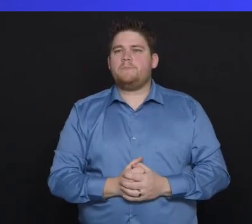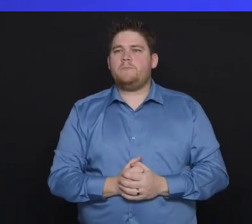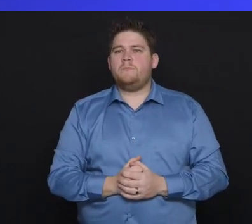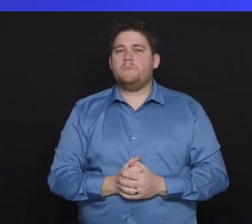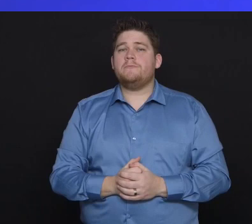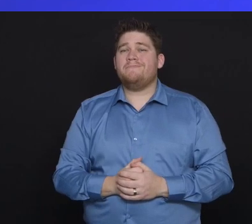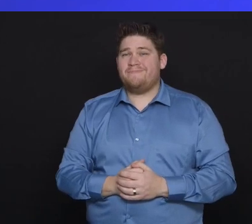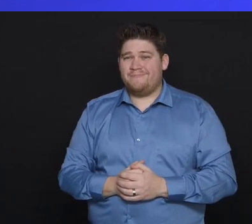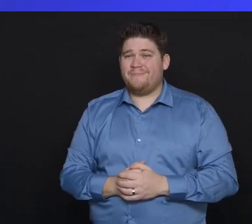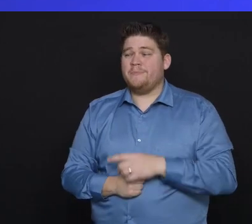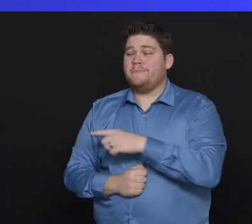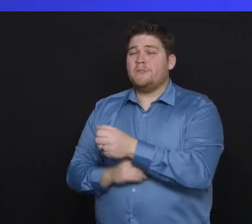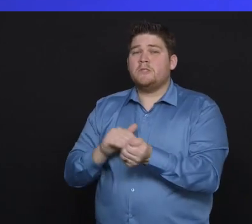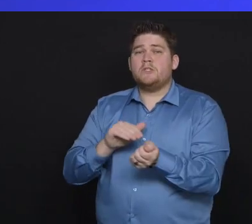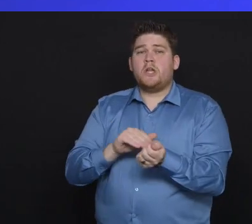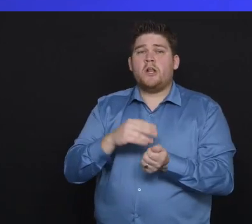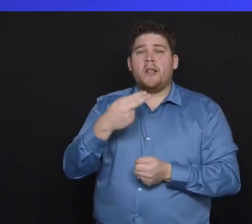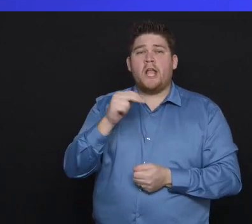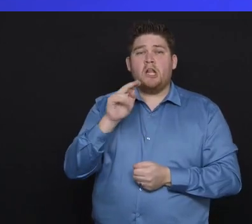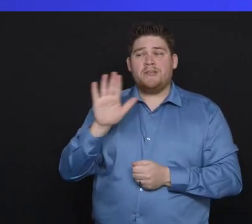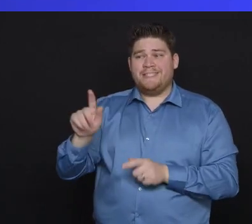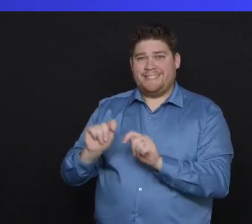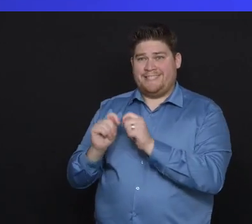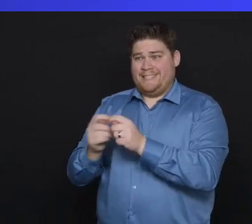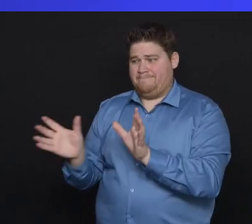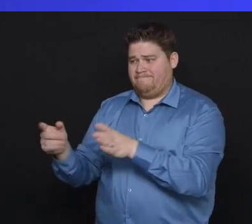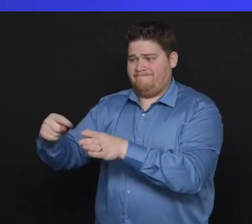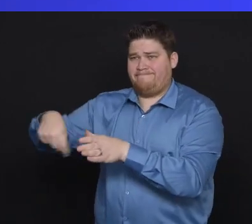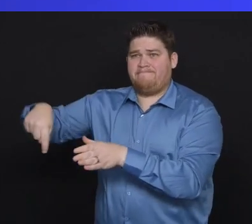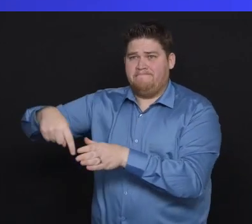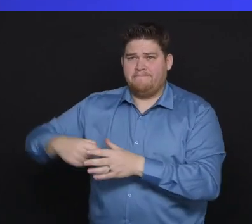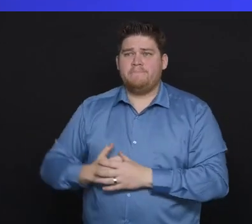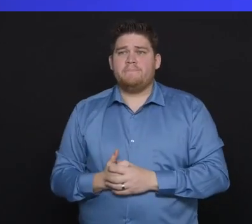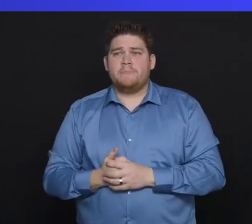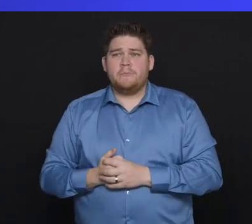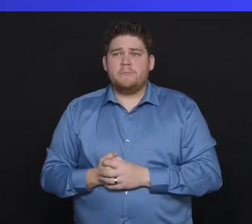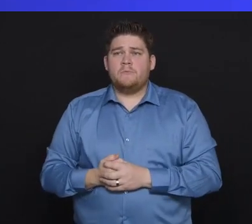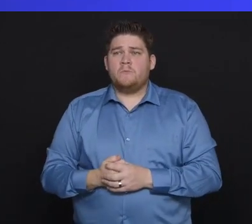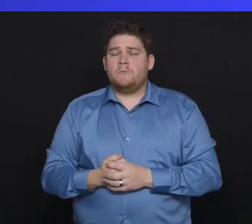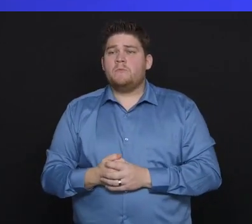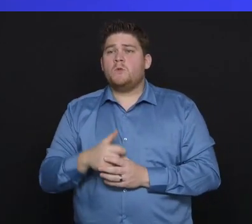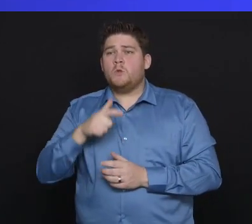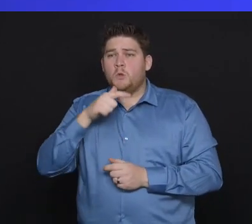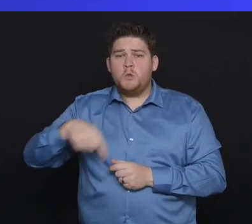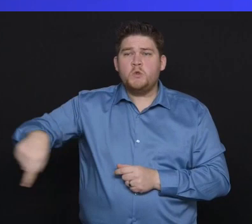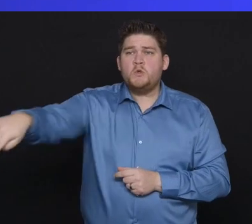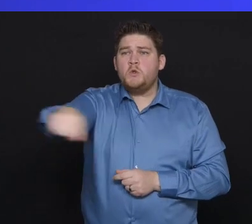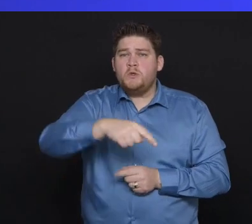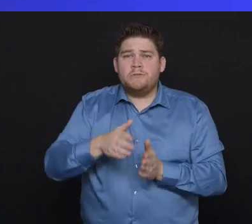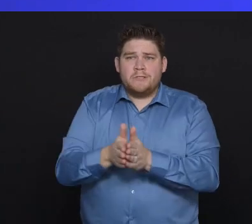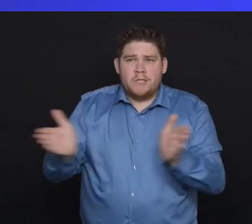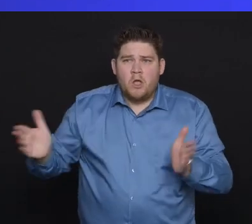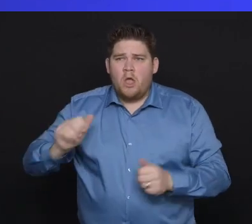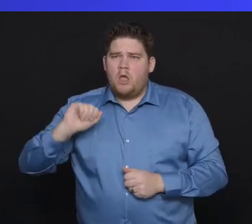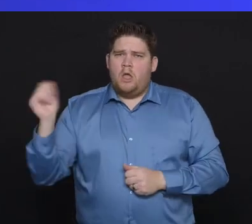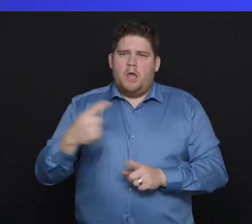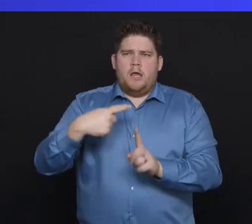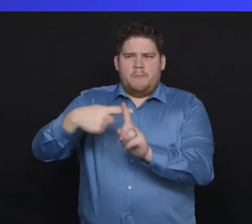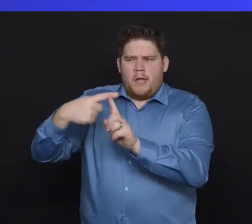All of the work that her team has been working and all of you have been taking all have a positive effect. What we are presenting